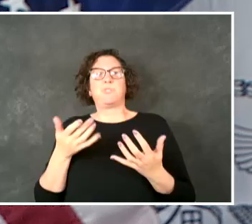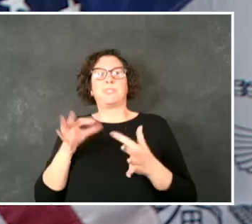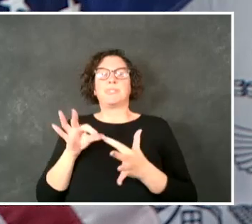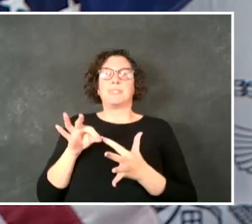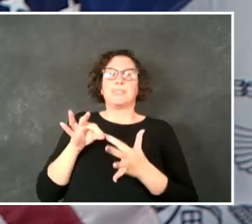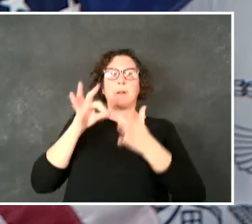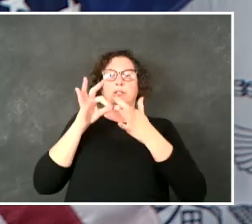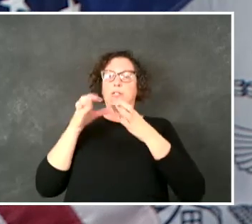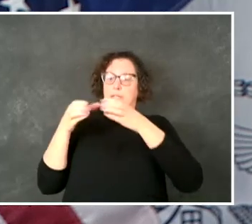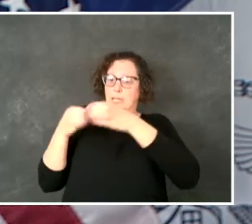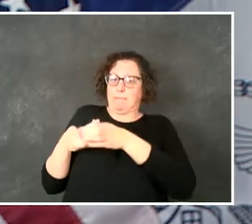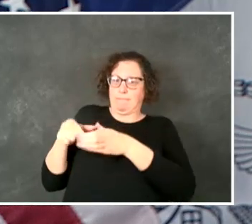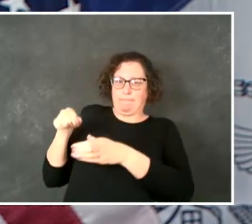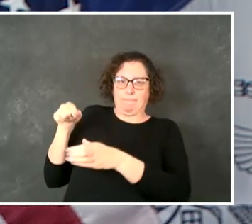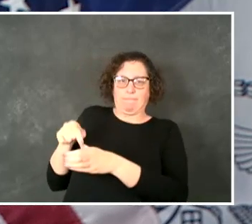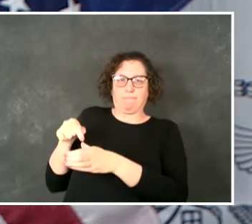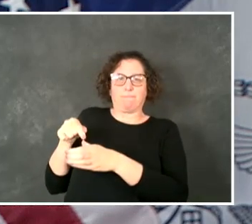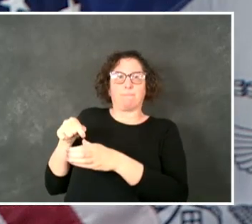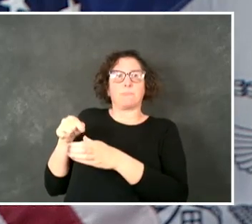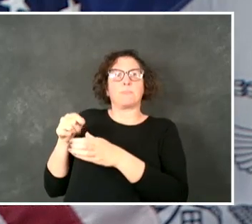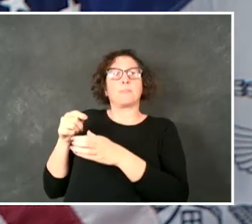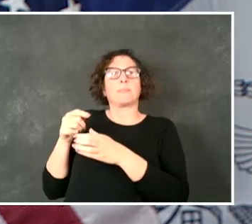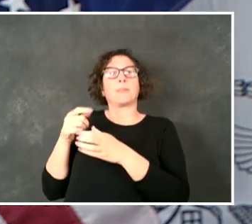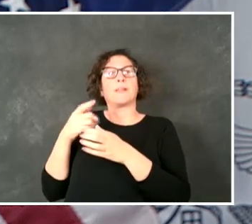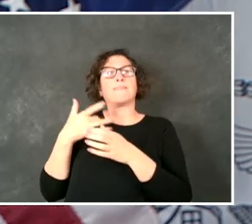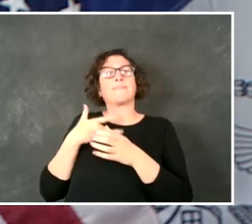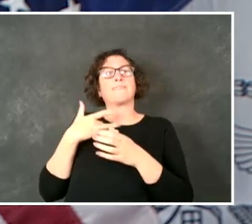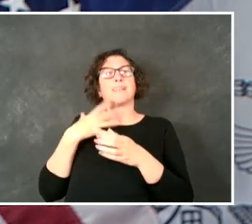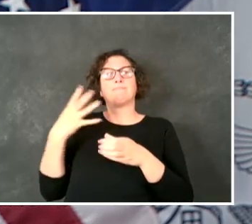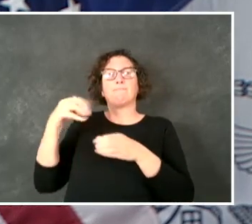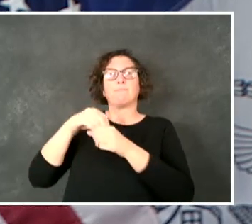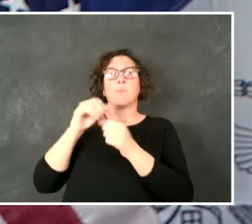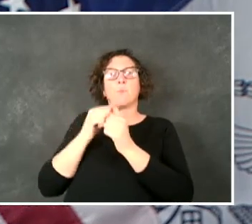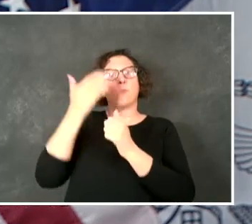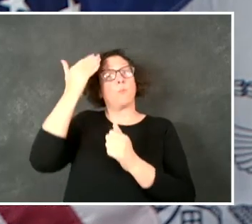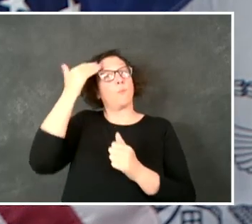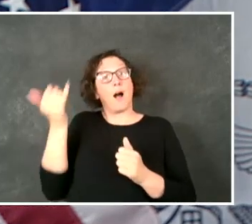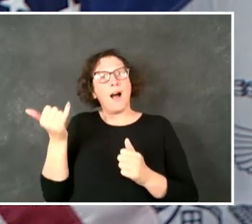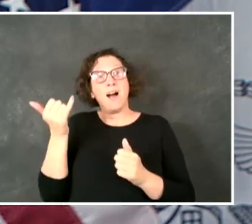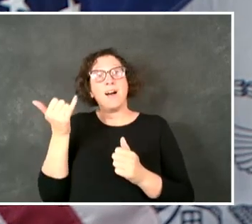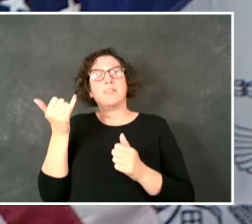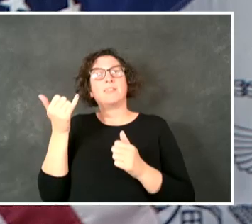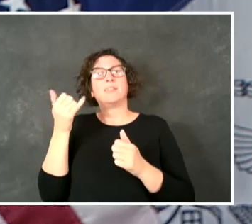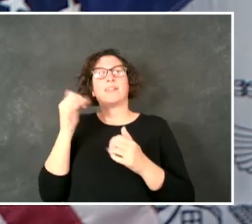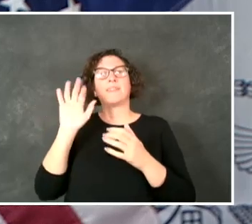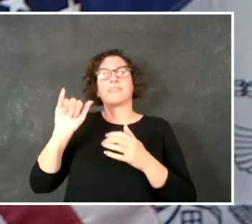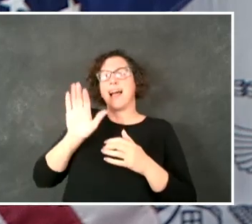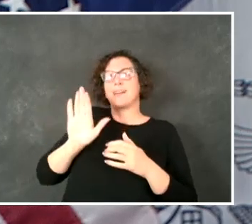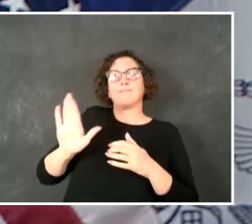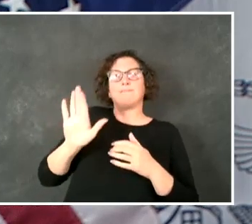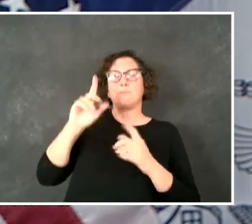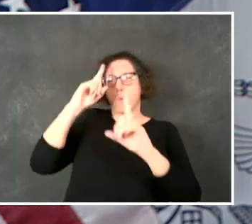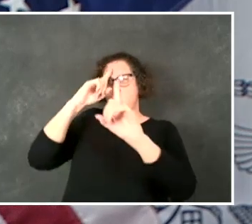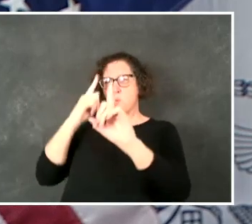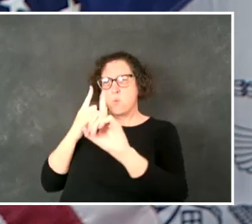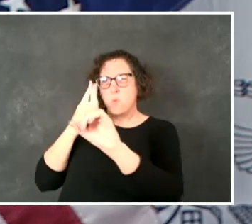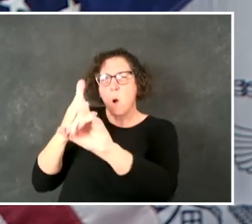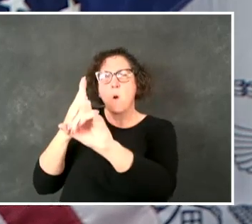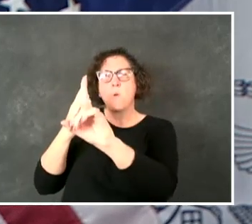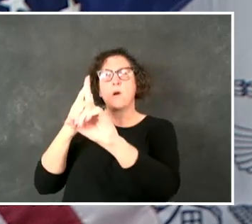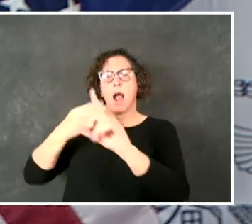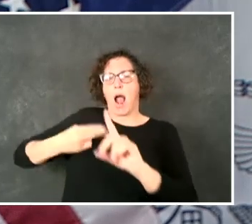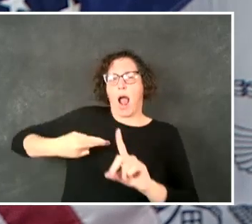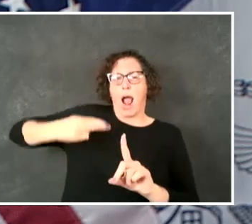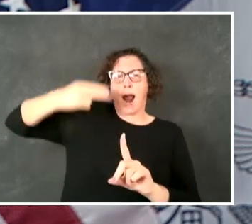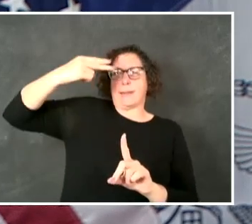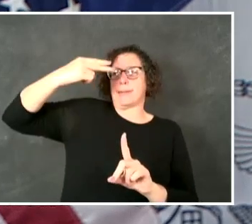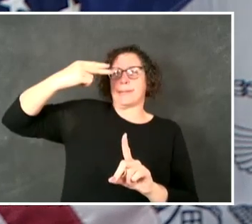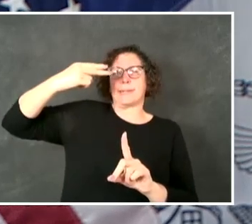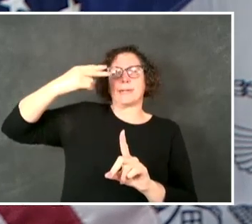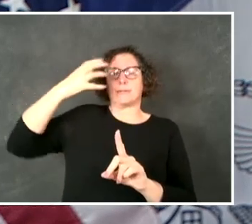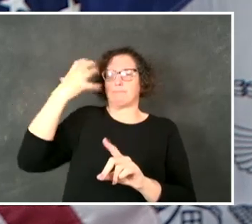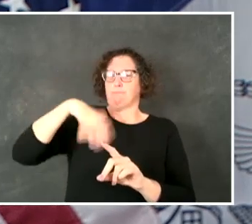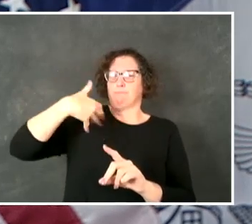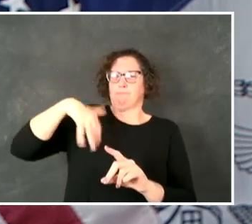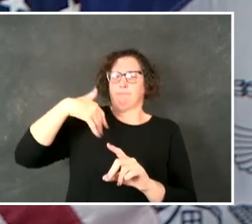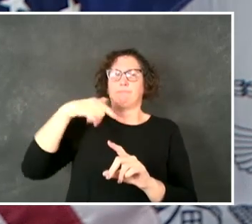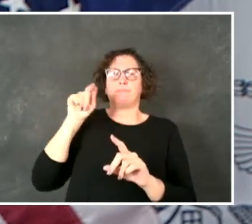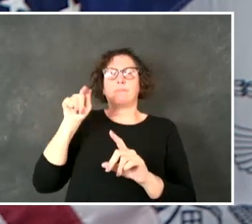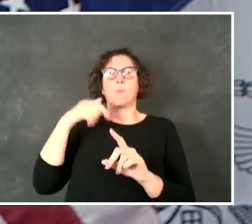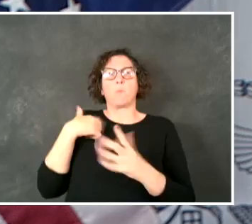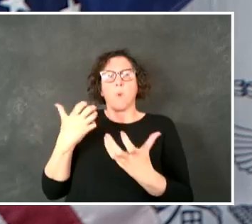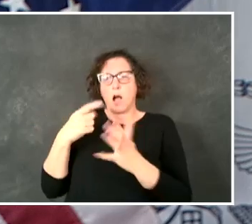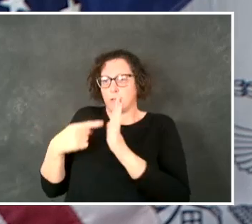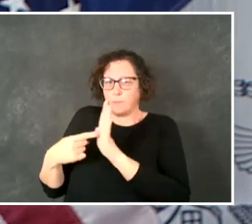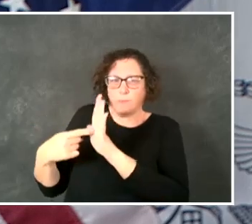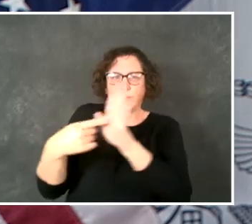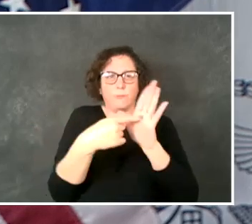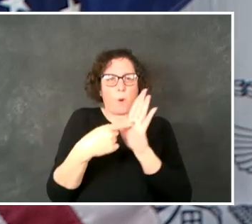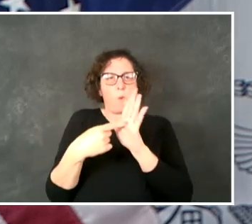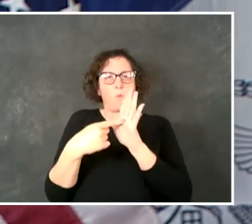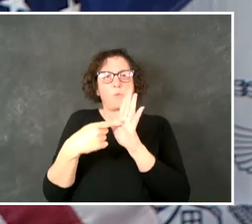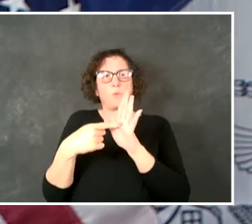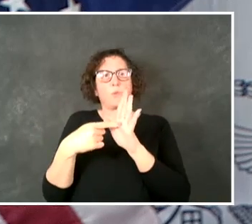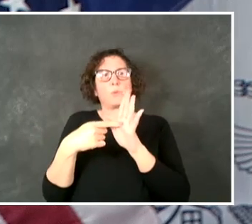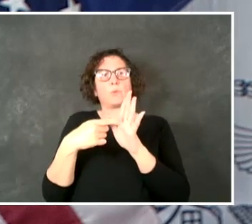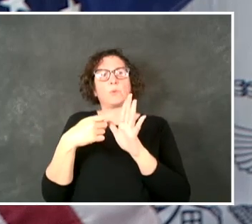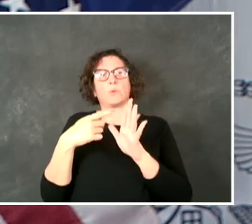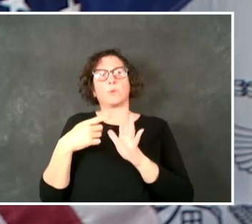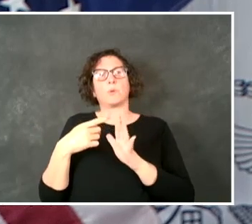AVLUE.